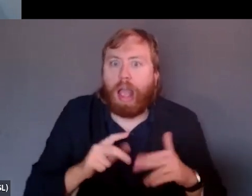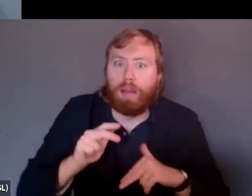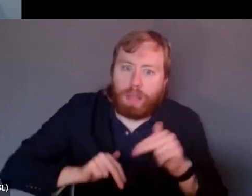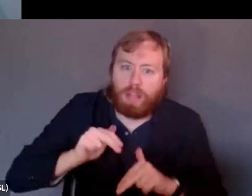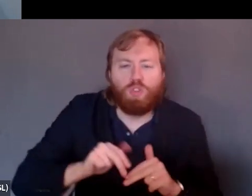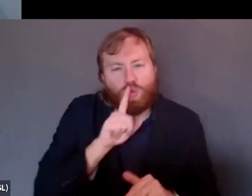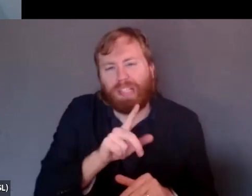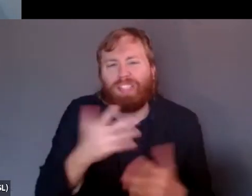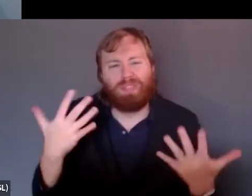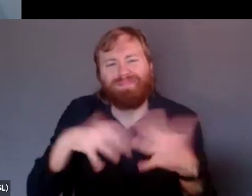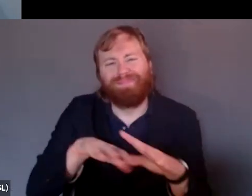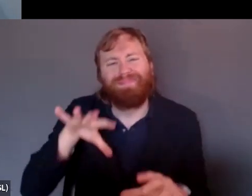It does add some time, of course.